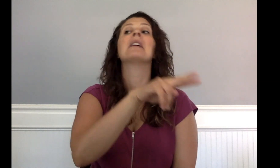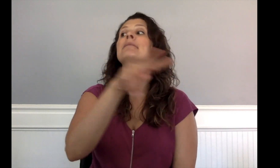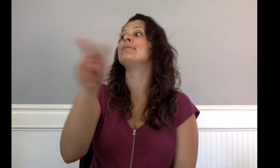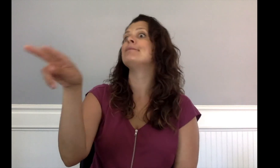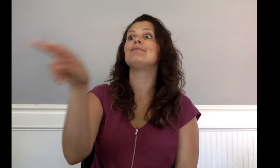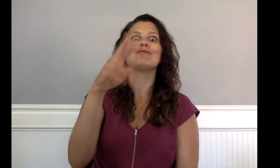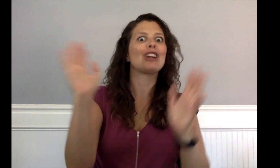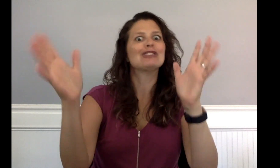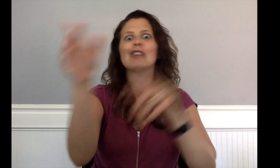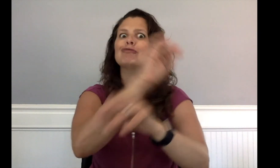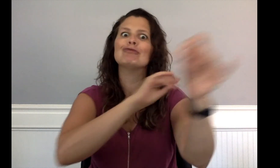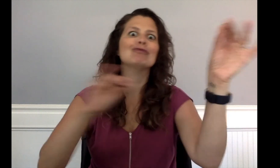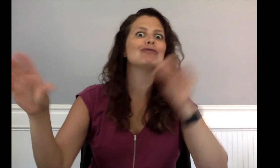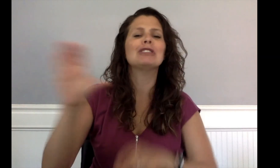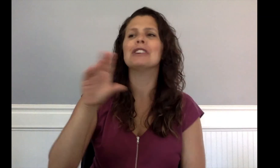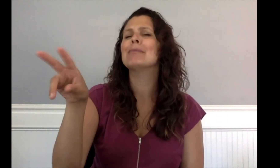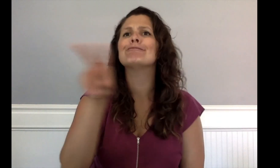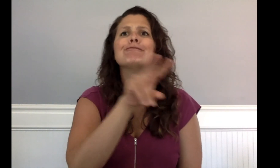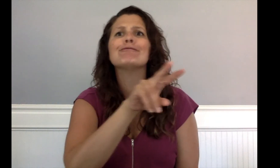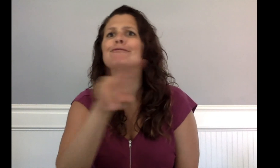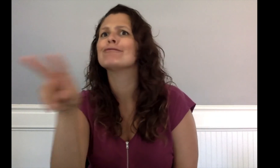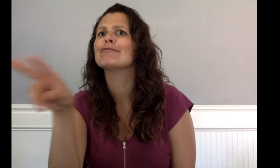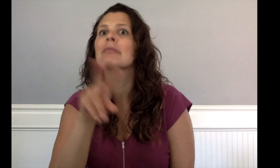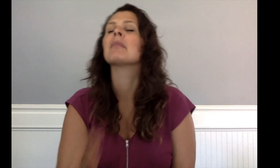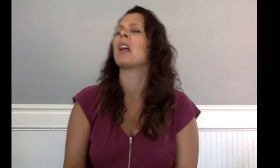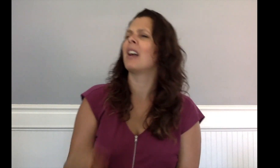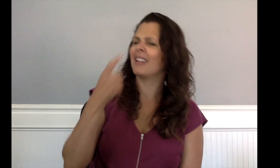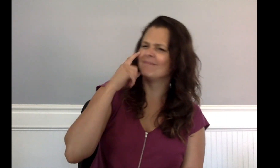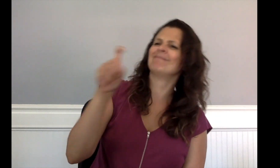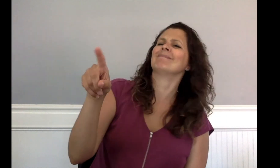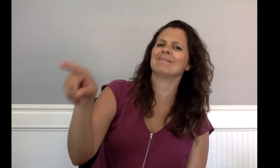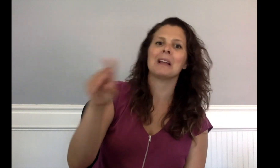and brought his attention back to the conversation.